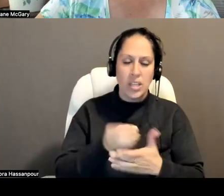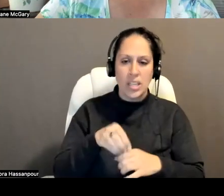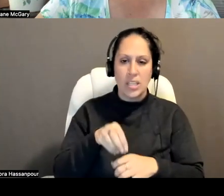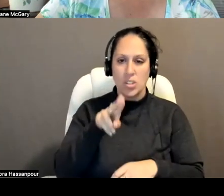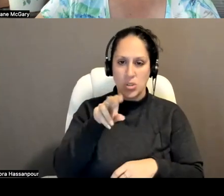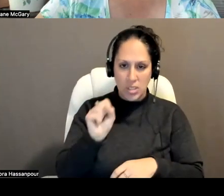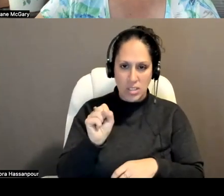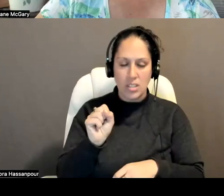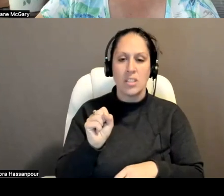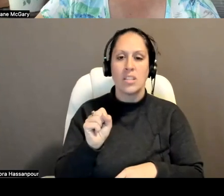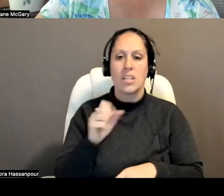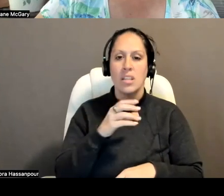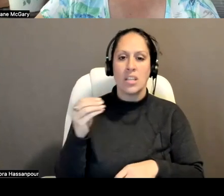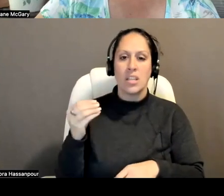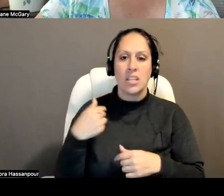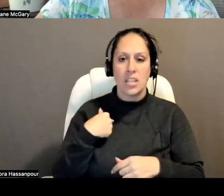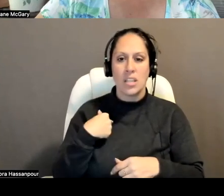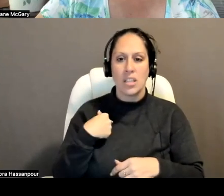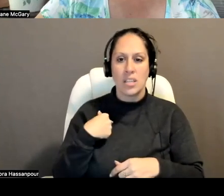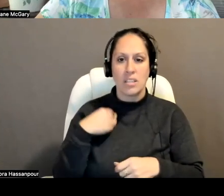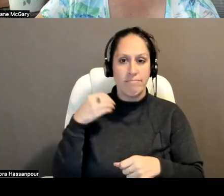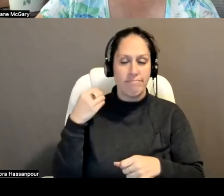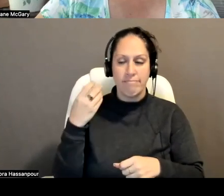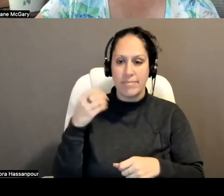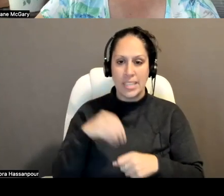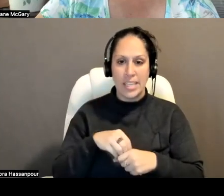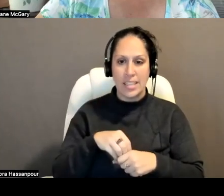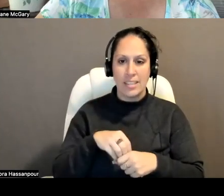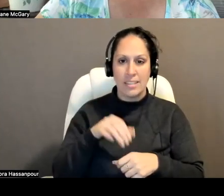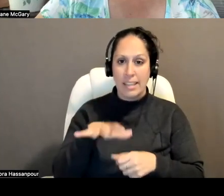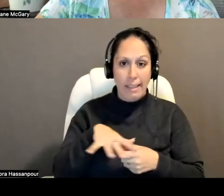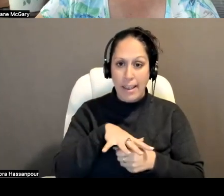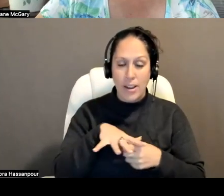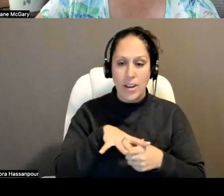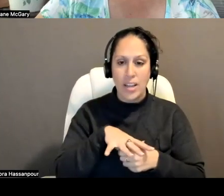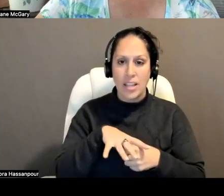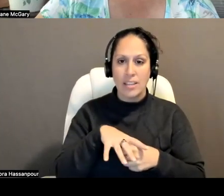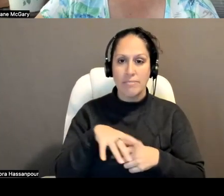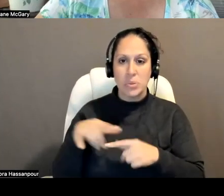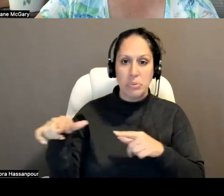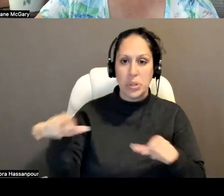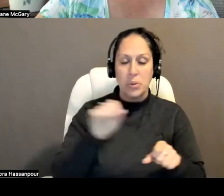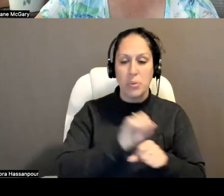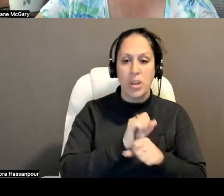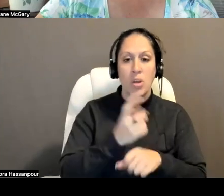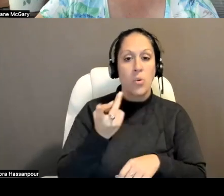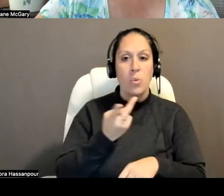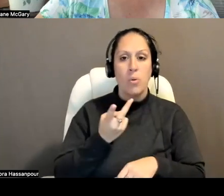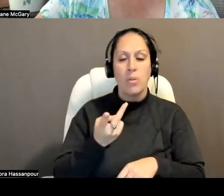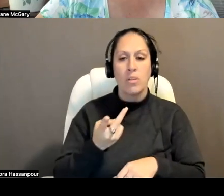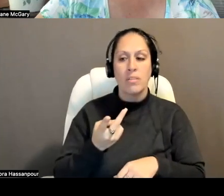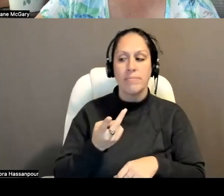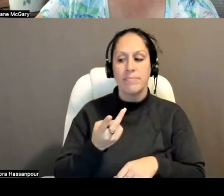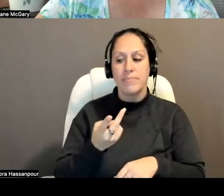States. And I was in the in the area freelancing, and we both were quite, uh,